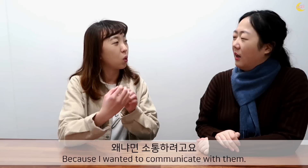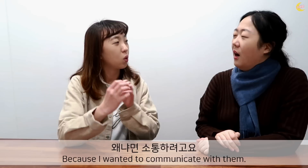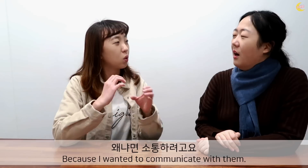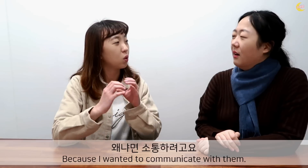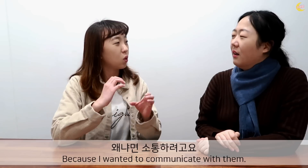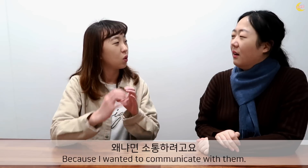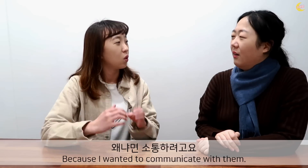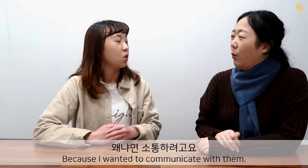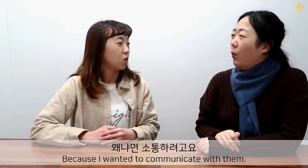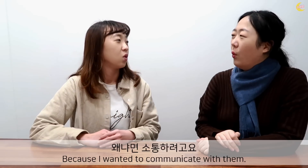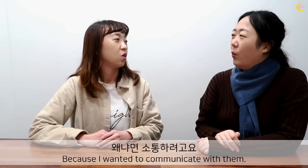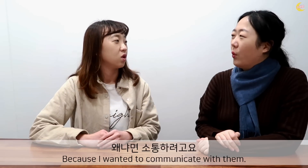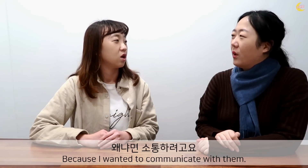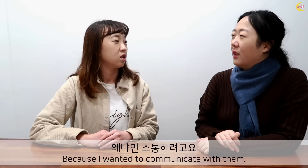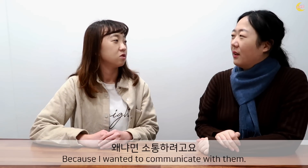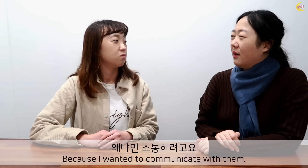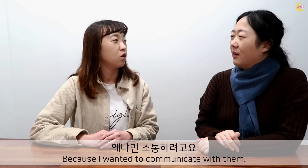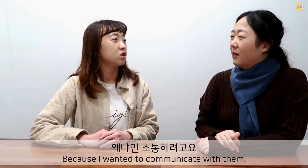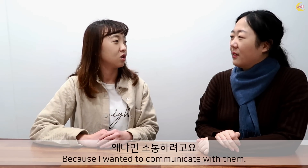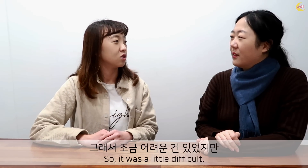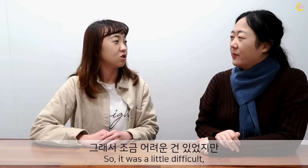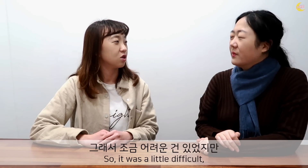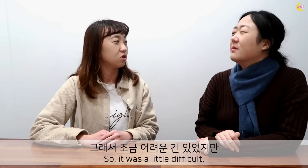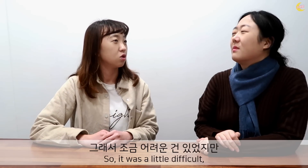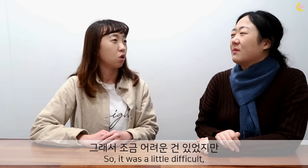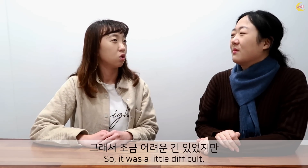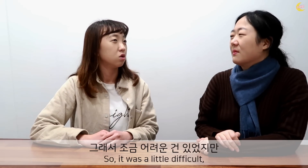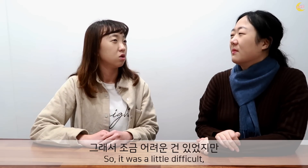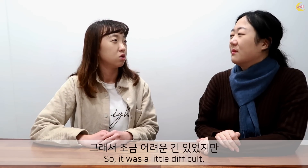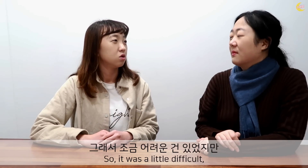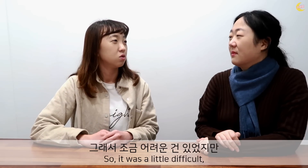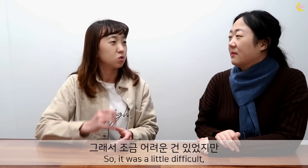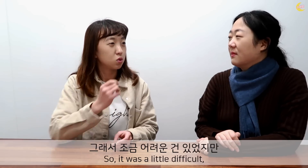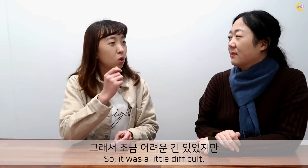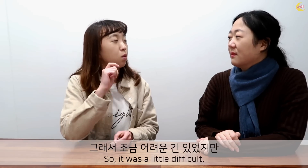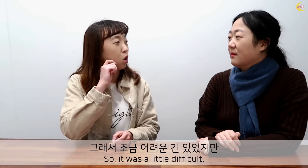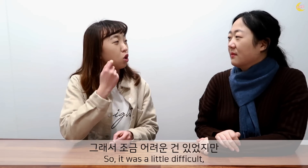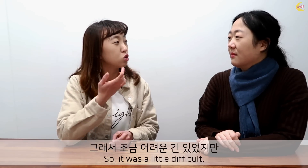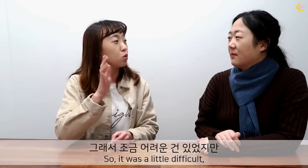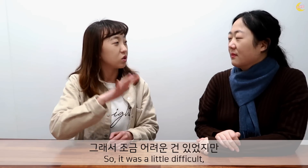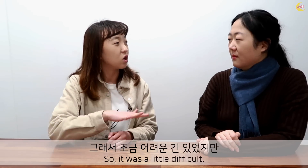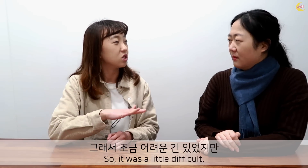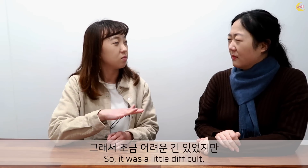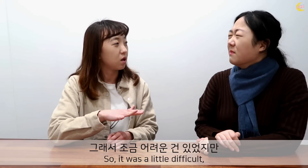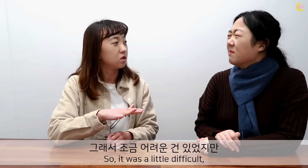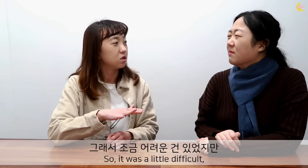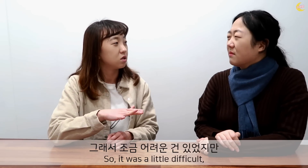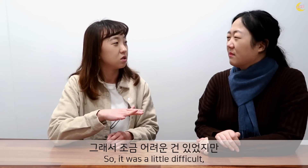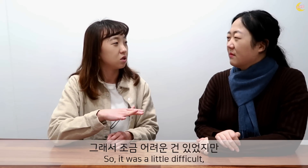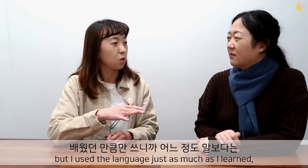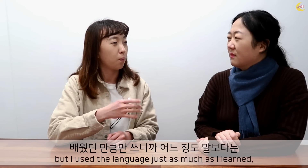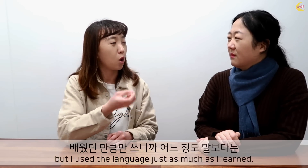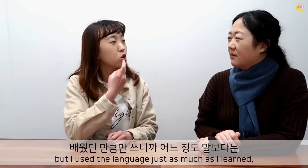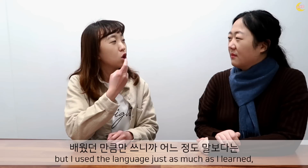Because I wanted to communicate with them. So, it was a little difficult,